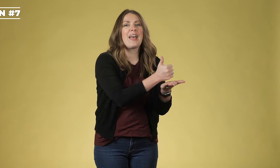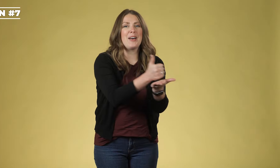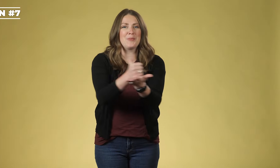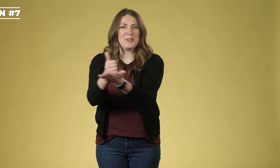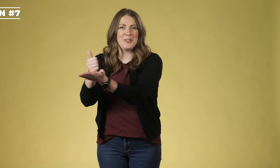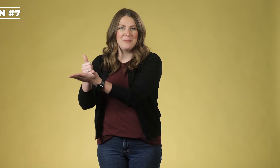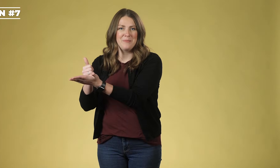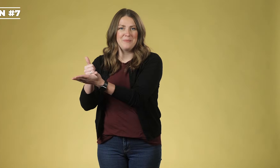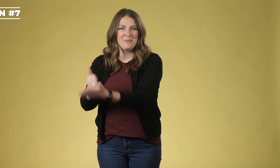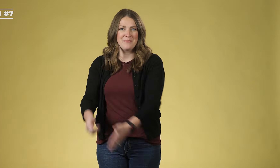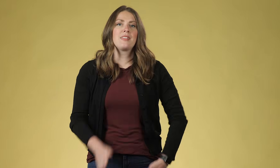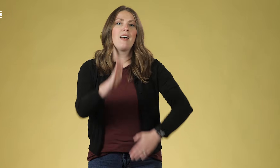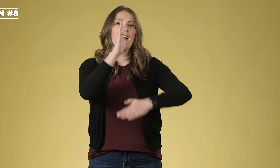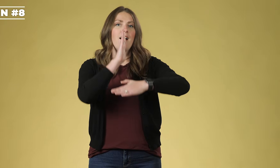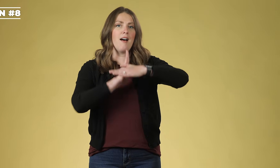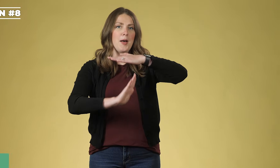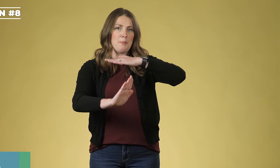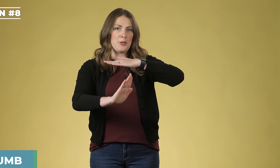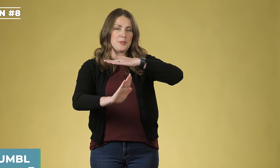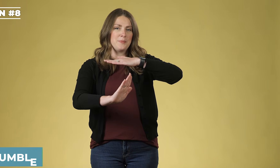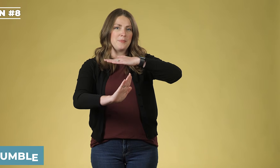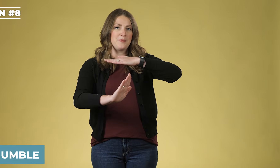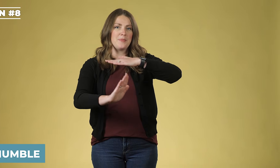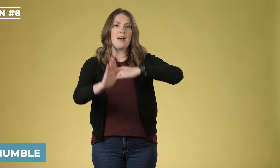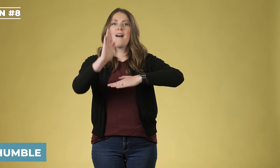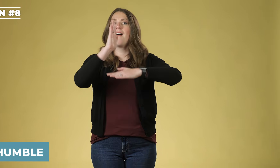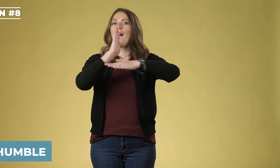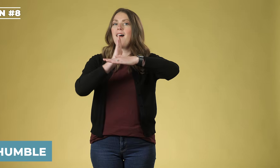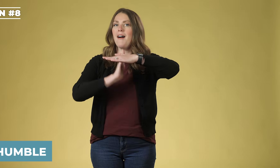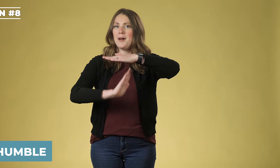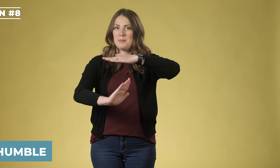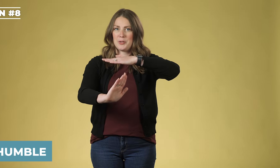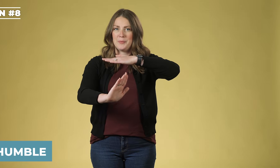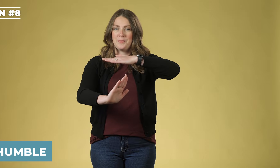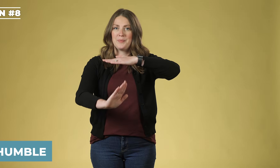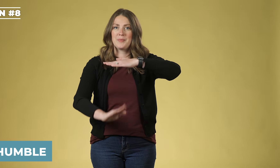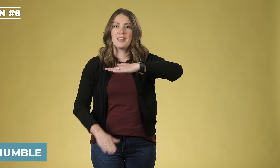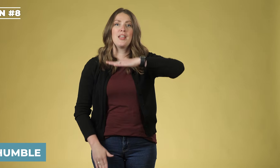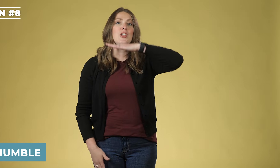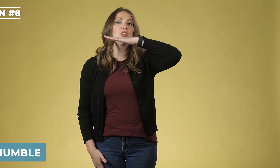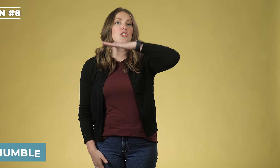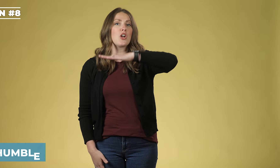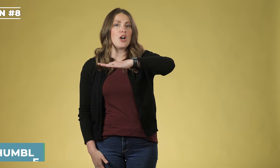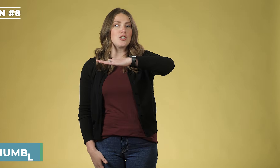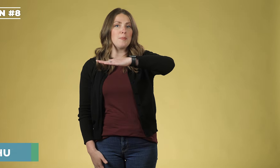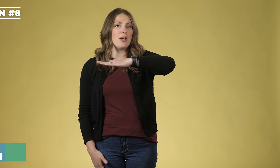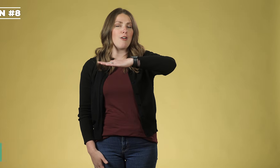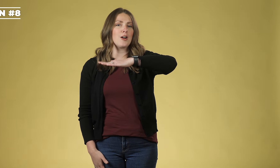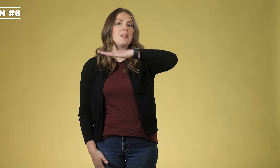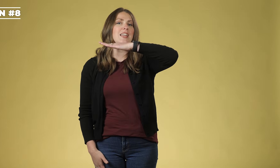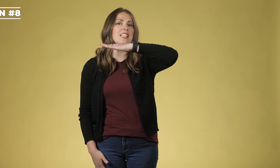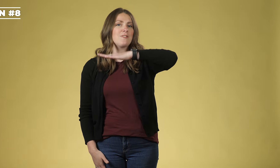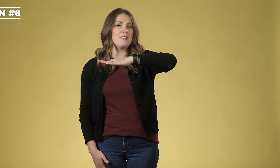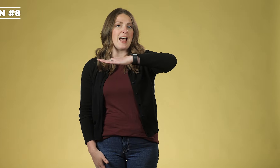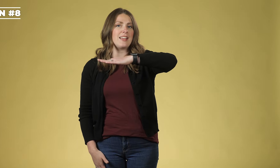Helpful. Humble, humble. Your non-dominant arm is flat